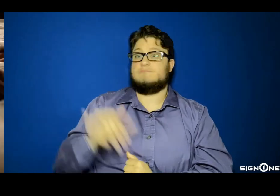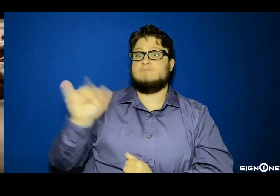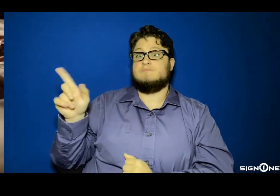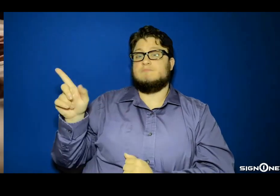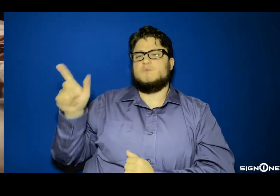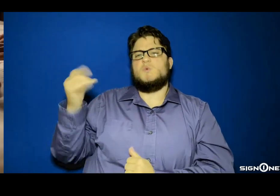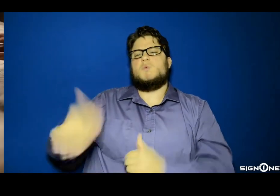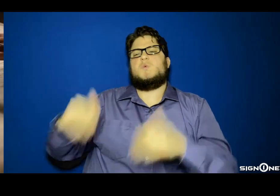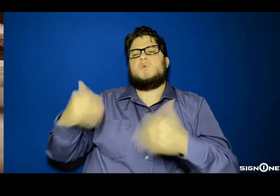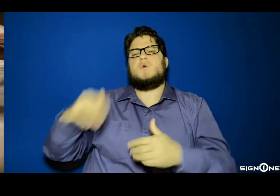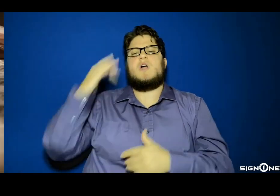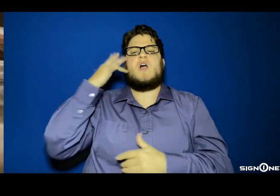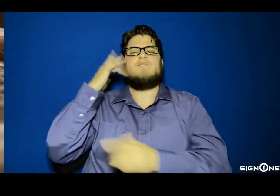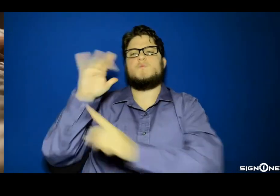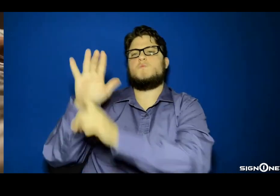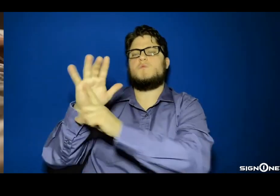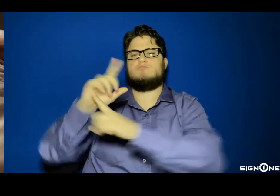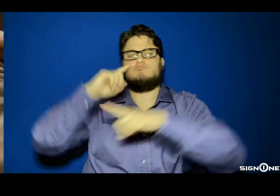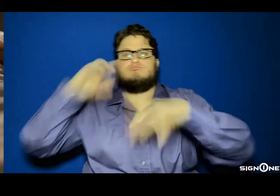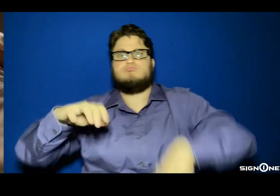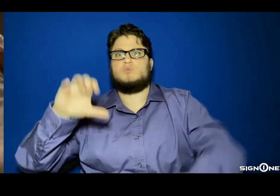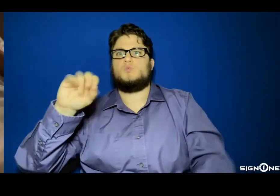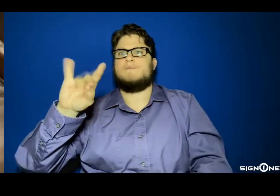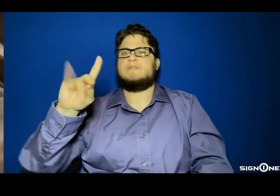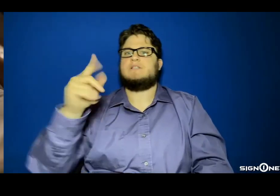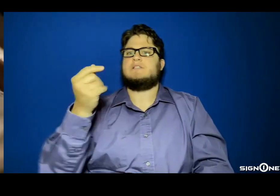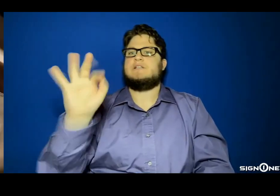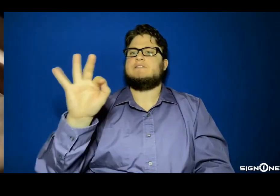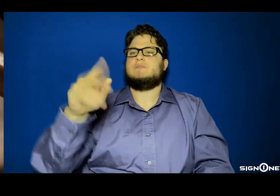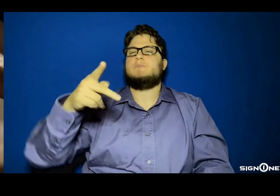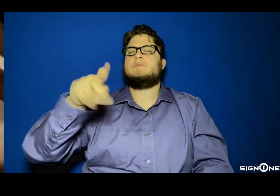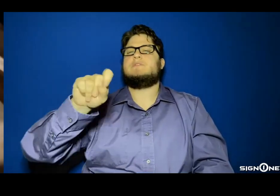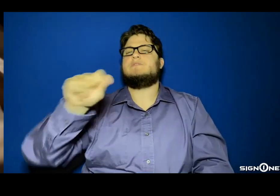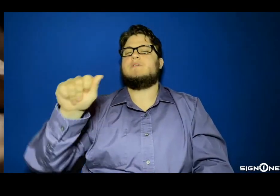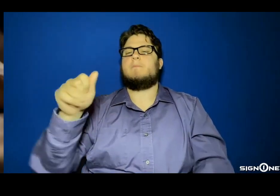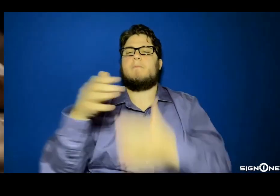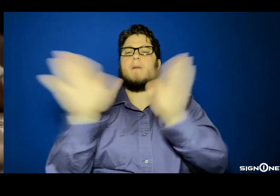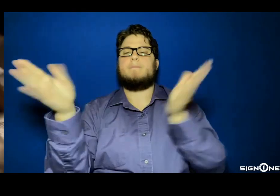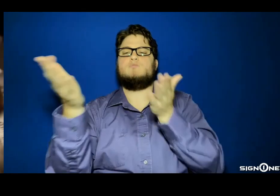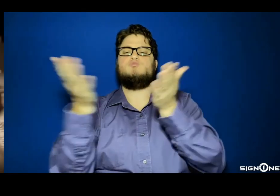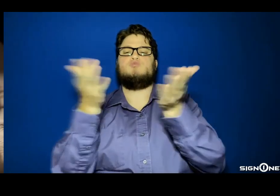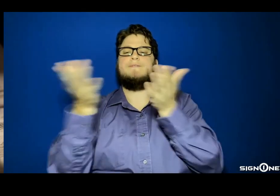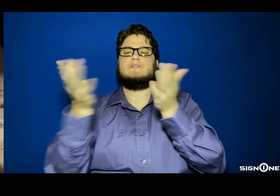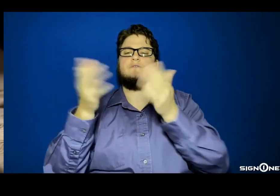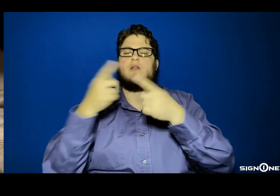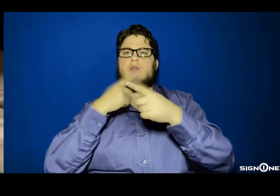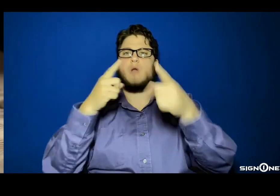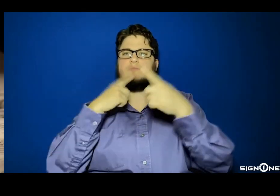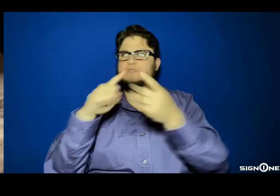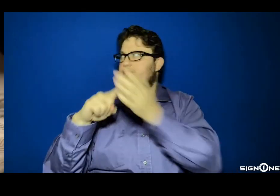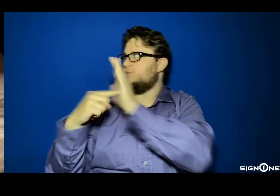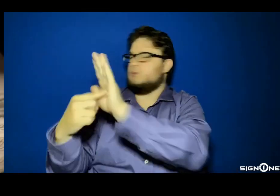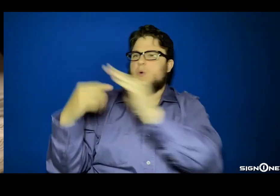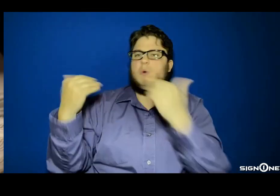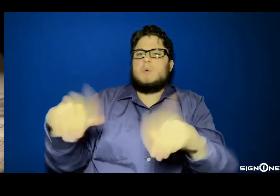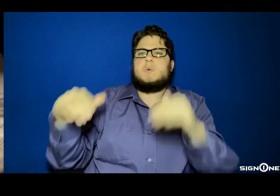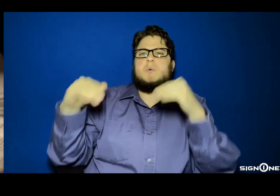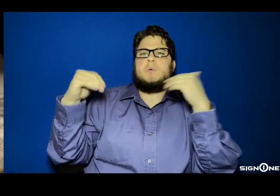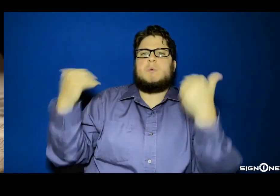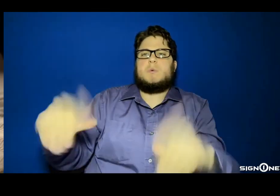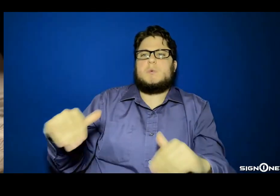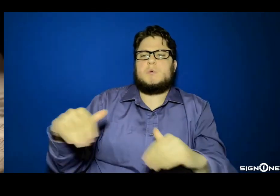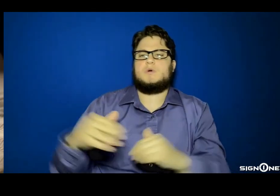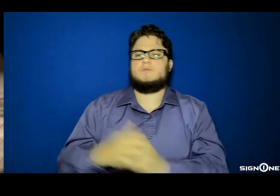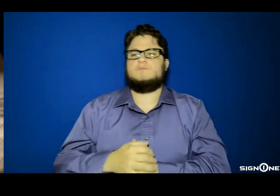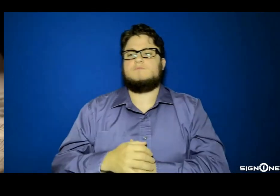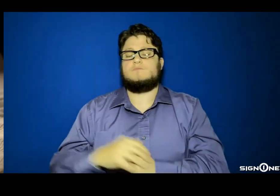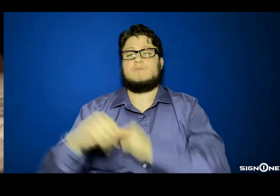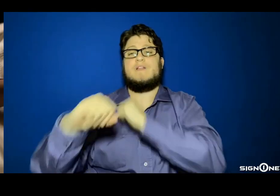This is just one of the jarring Covid public service announcements the state of California unveiled.